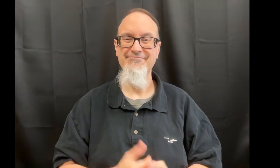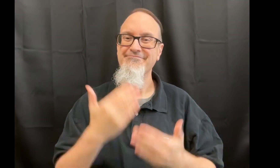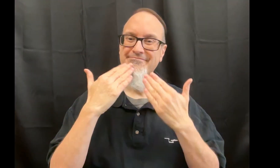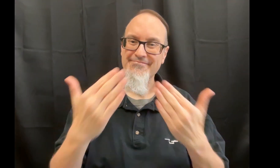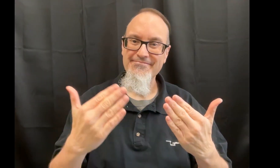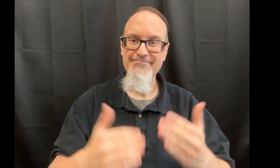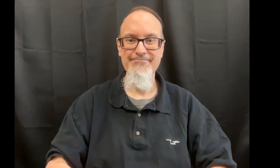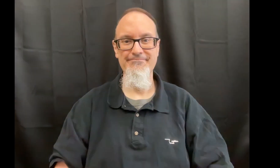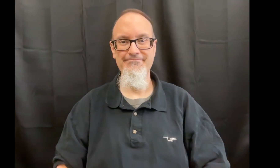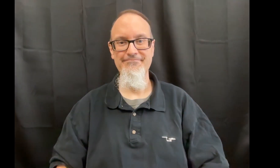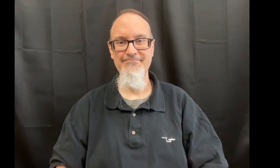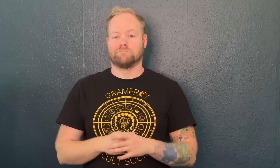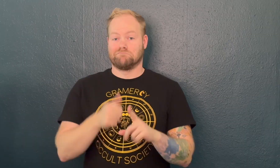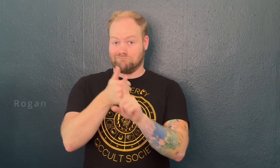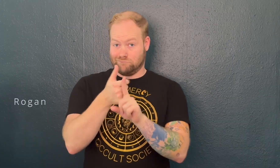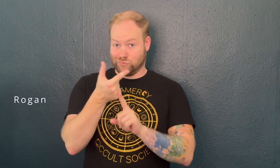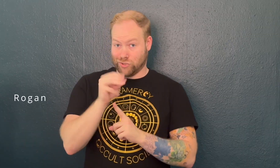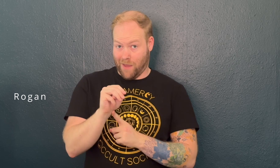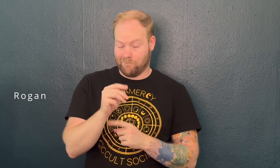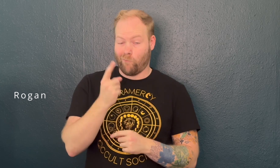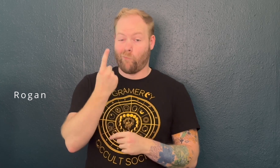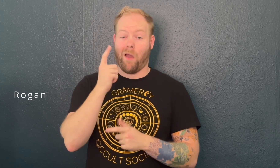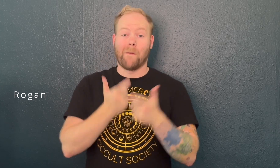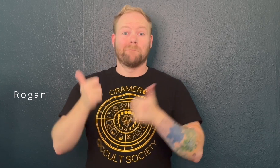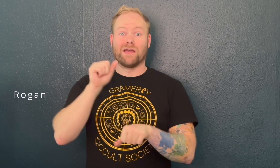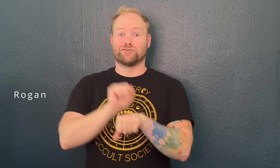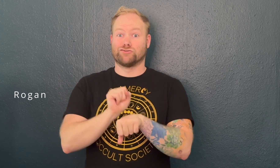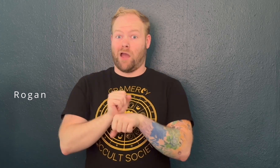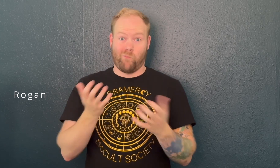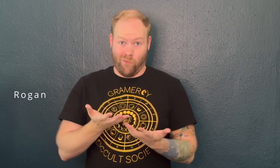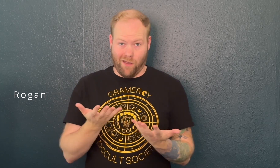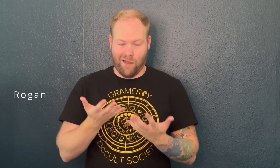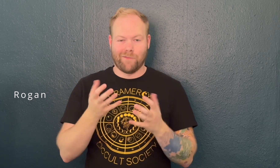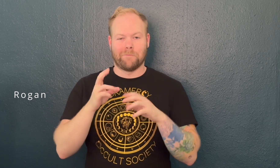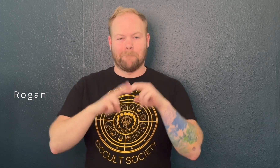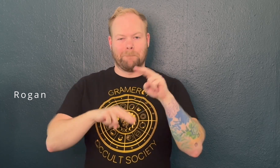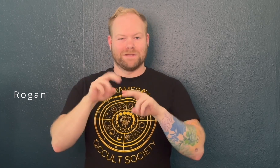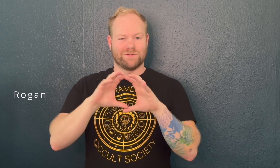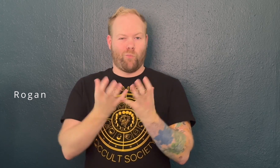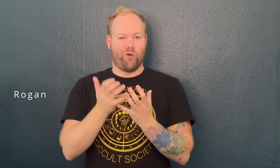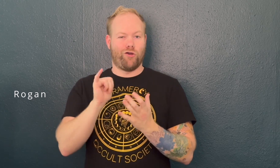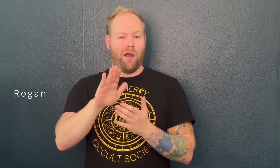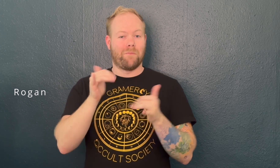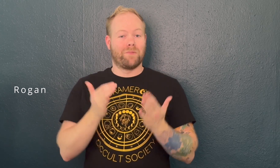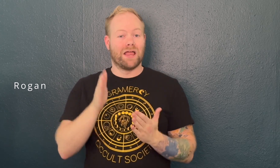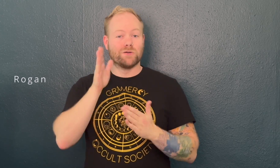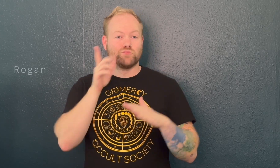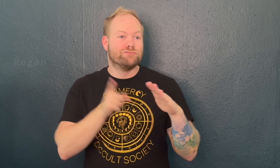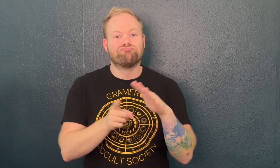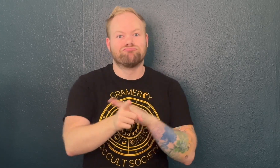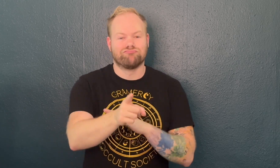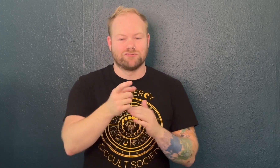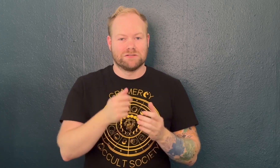Thank you! As a GM, one of the biggest jobs you have is building the world that your players will be exploring.